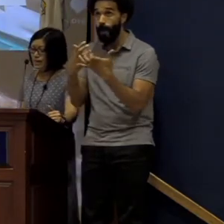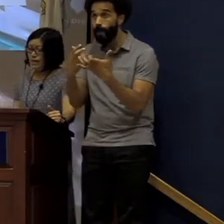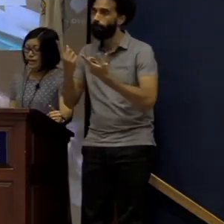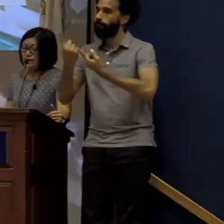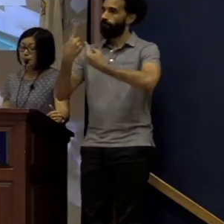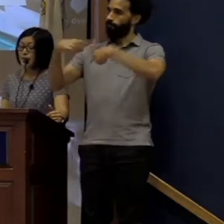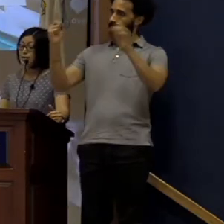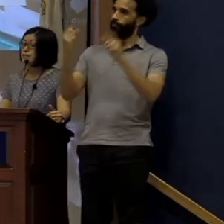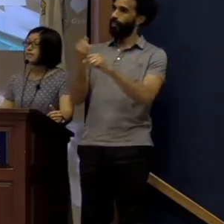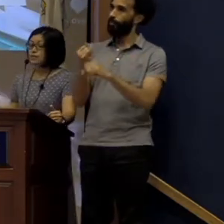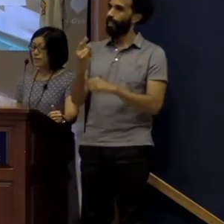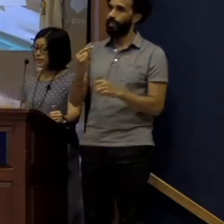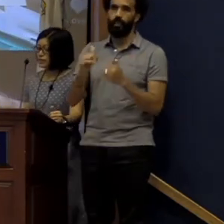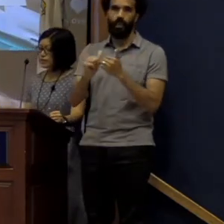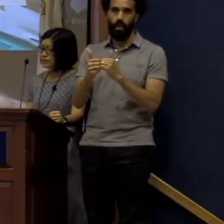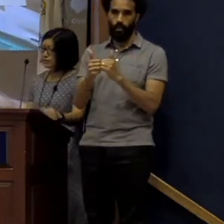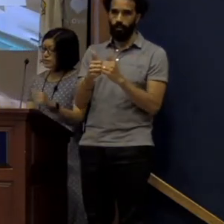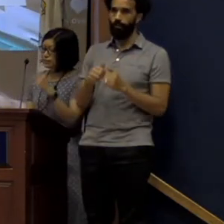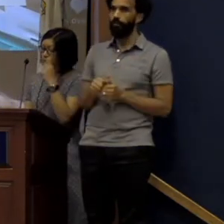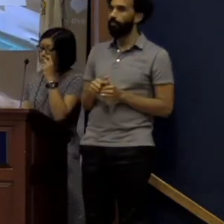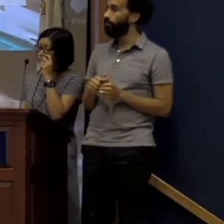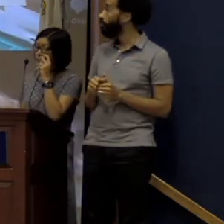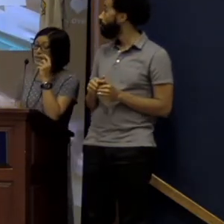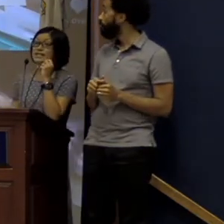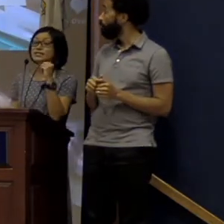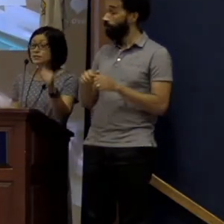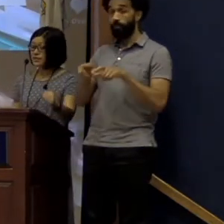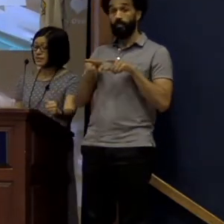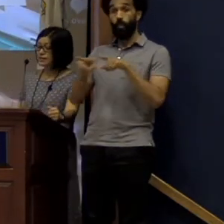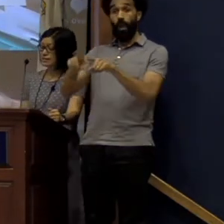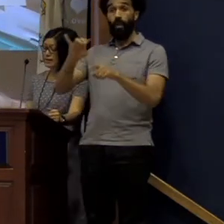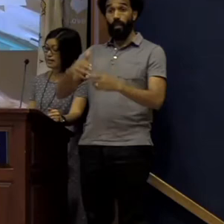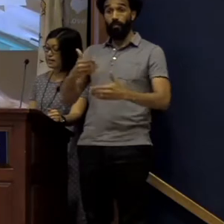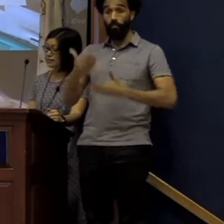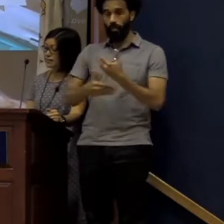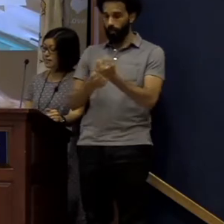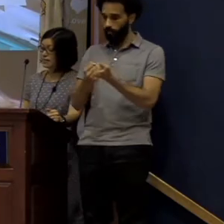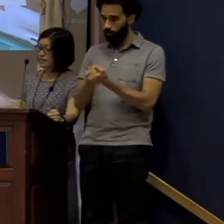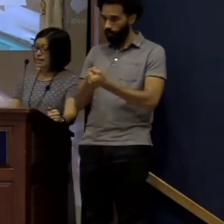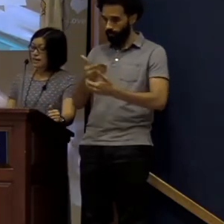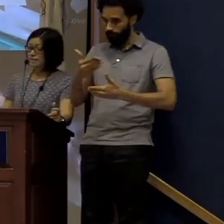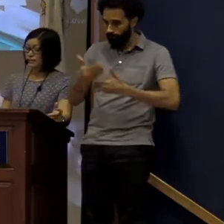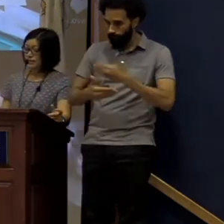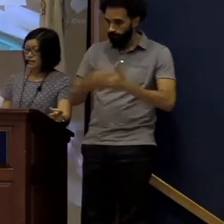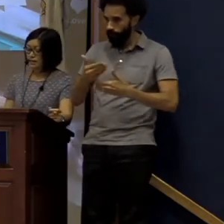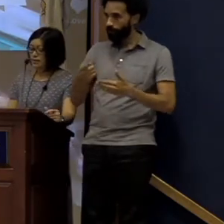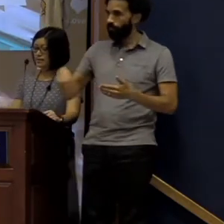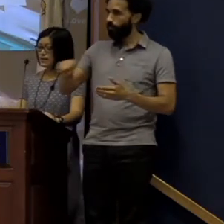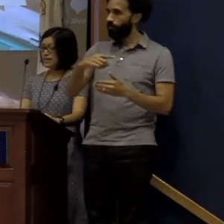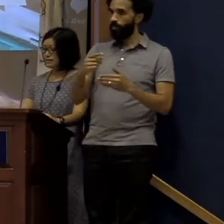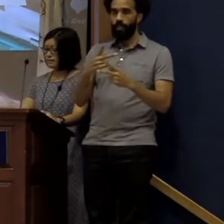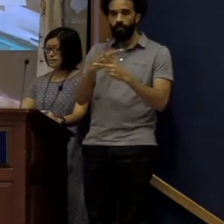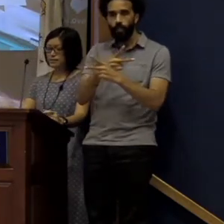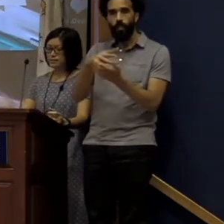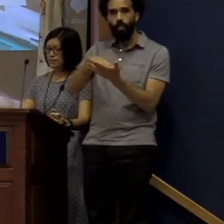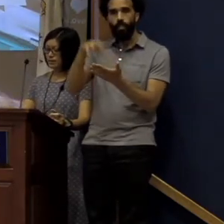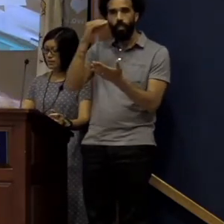The process of incubation the girls also accrued an increasing understanding and expertise in building circuits and related stem epistemologies